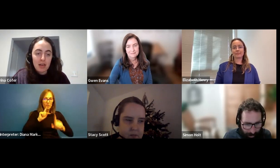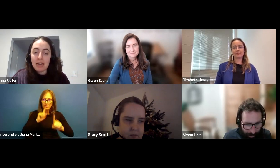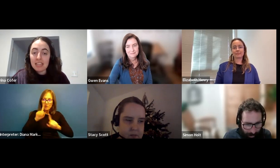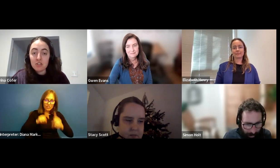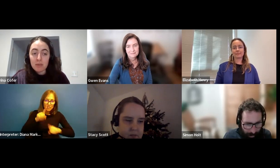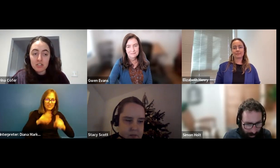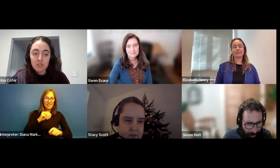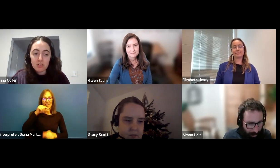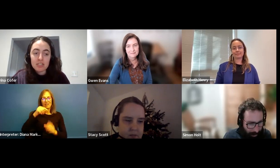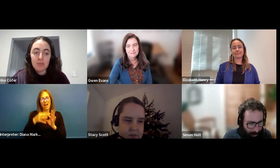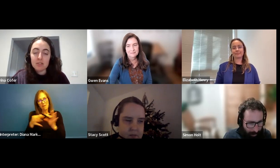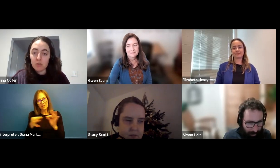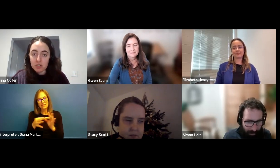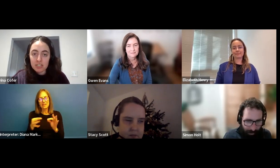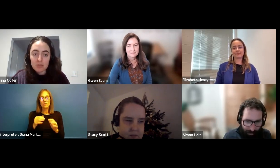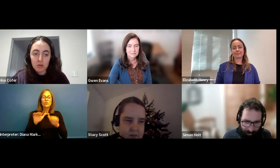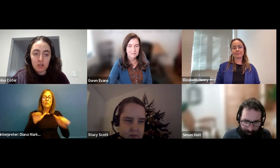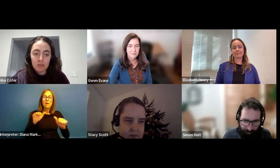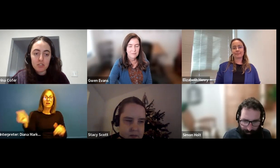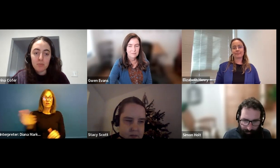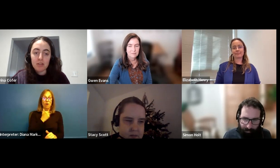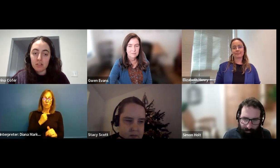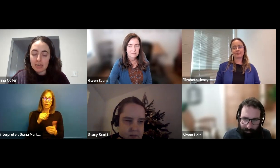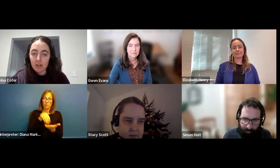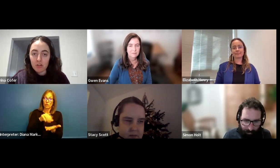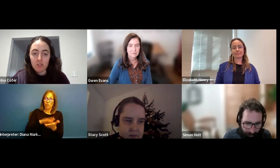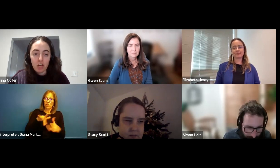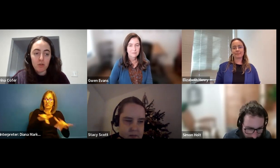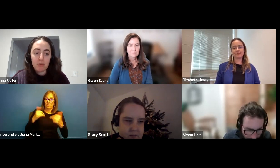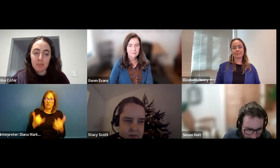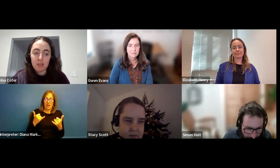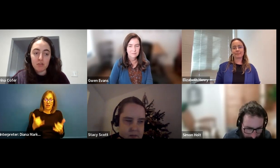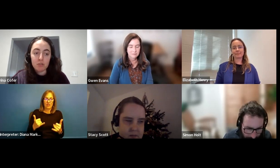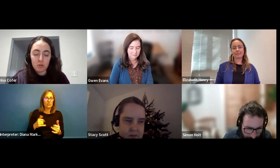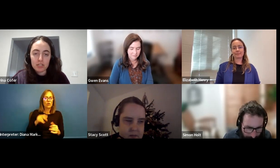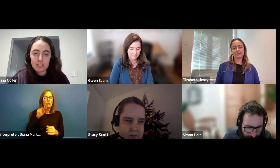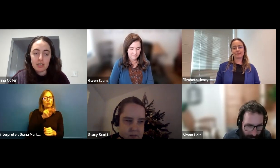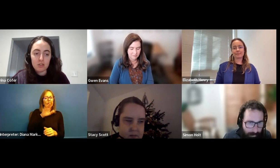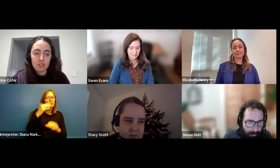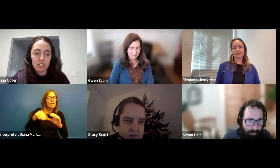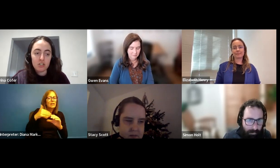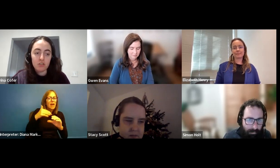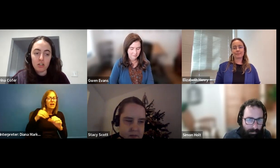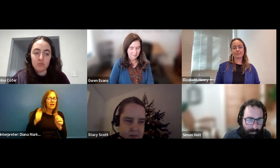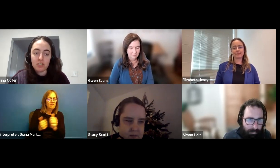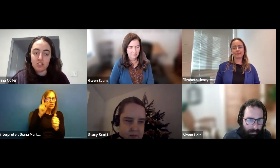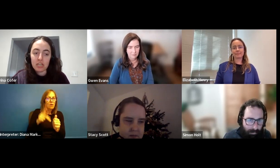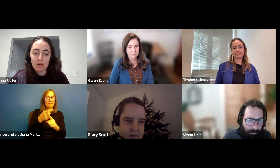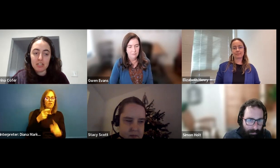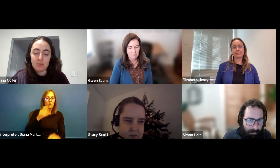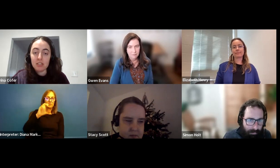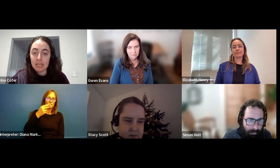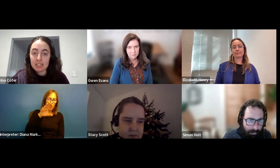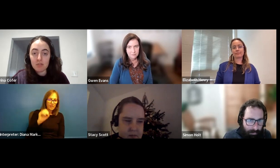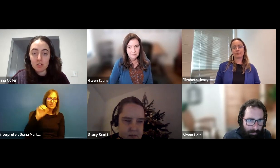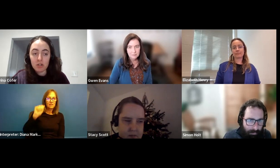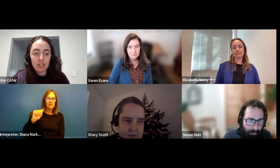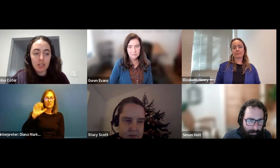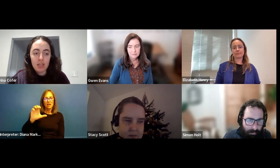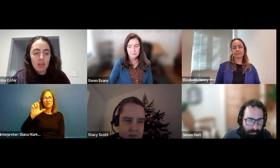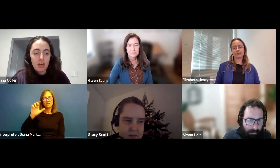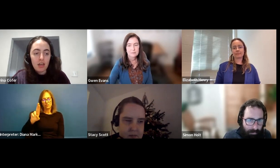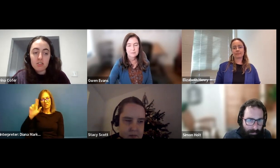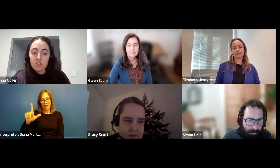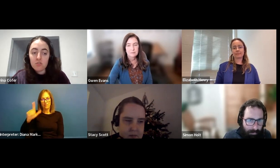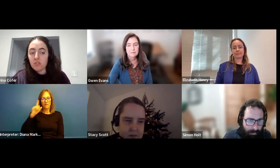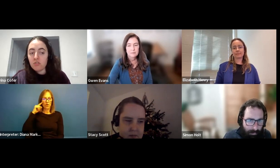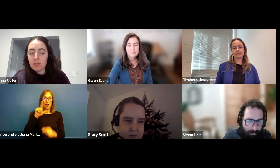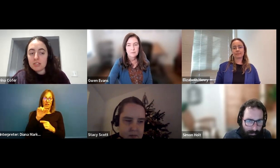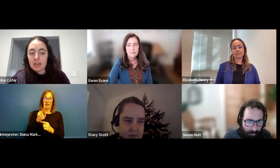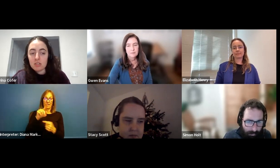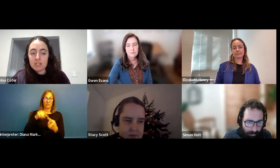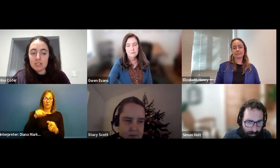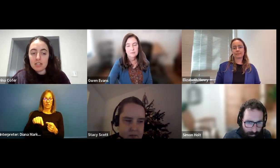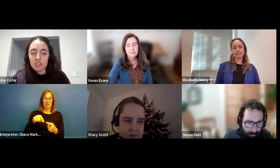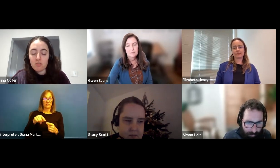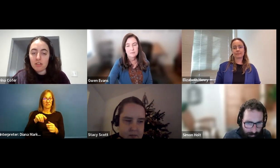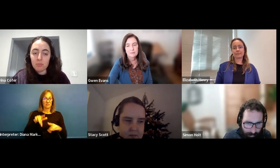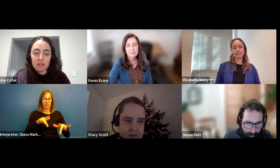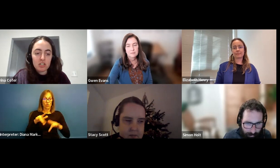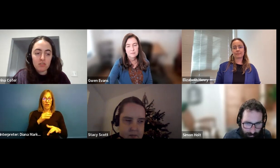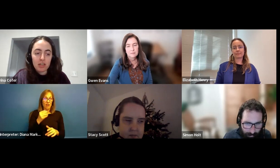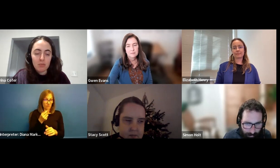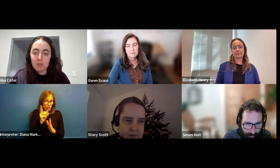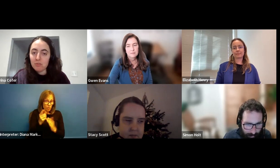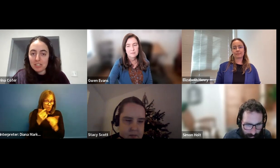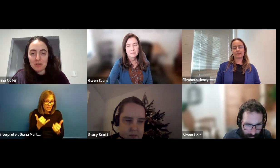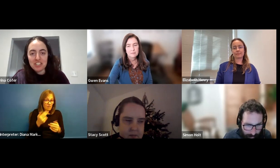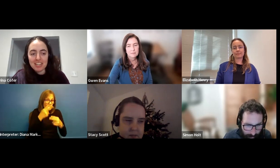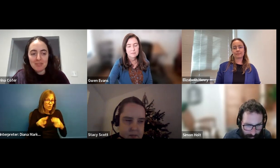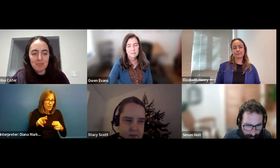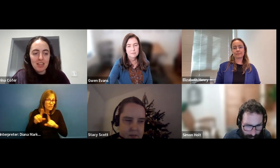Sabrina Cofer: I'd like to remind your viewers that we did record today's program. So be on the lookout for a follow up email from choice and the Association of College and Research Libraries with a link to the recording. Also, if you have a few minutes after the presentation to fill out a brief survey, we would really appreciate it.